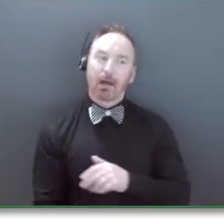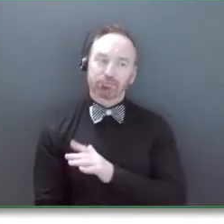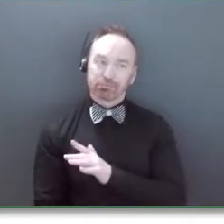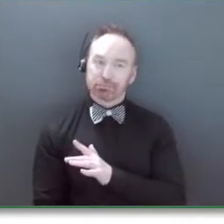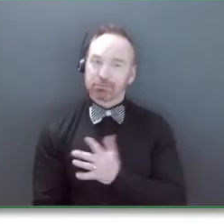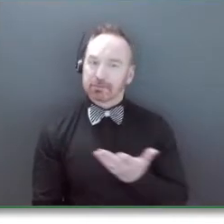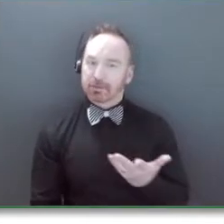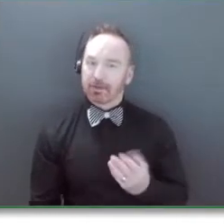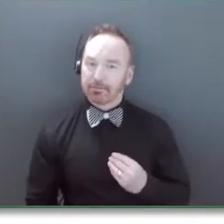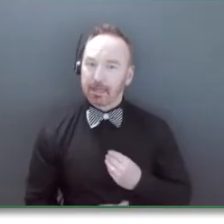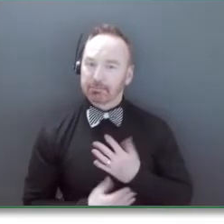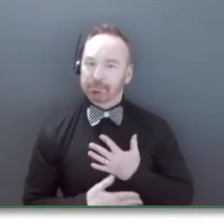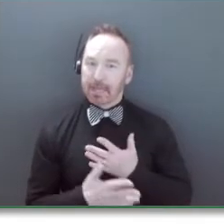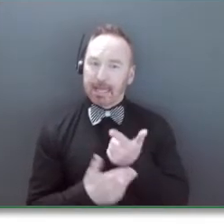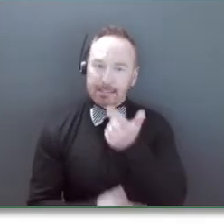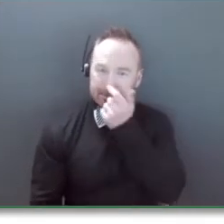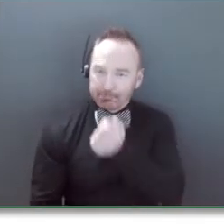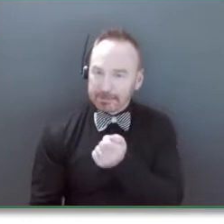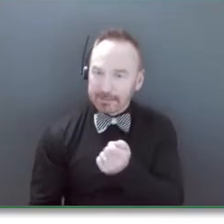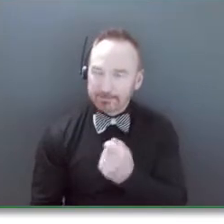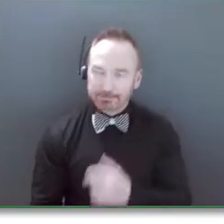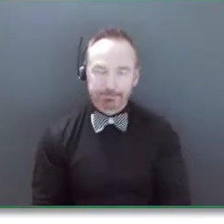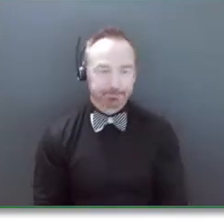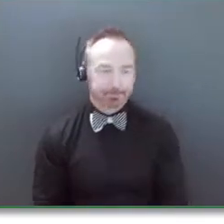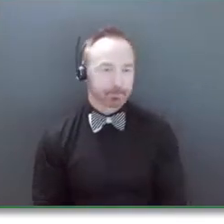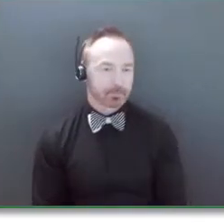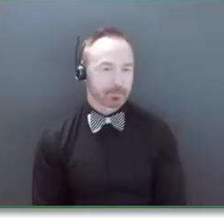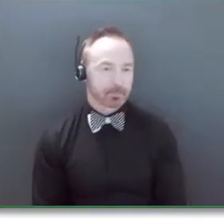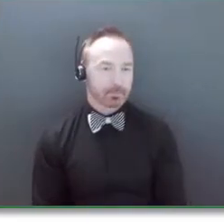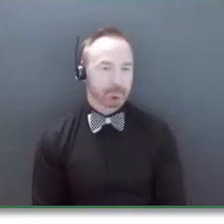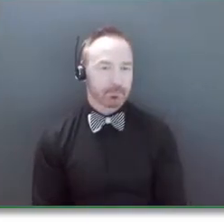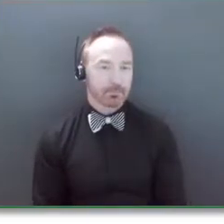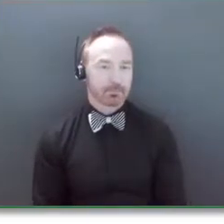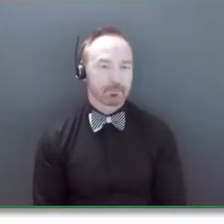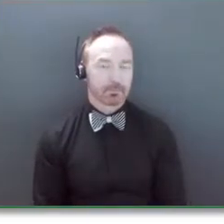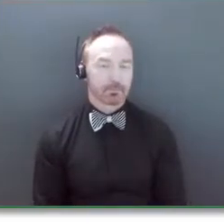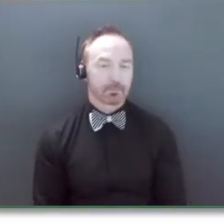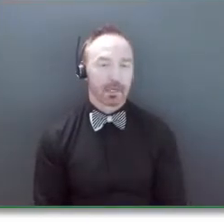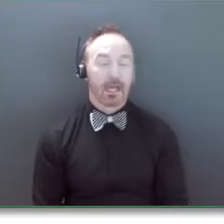interesting. Next slide please. The beautiful thing about the trail